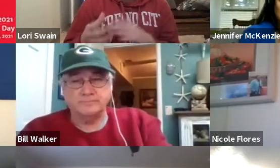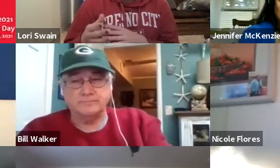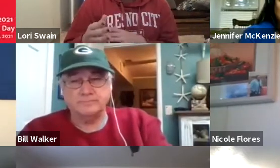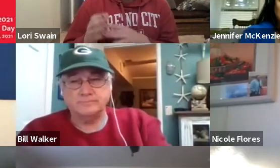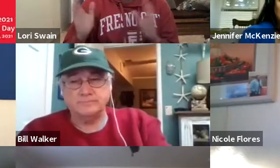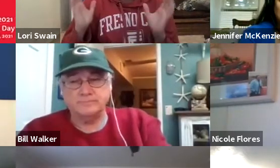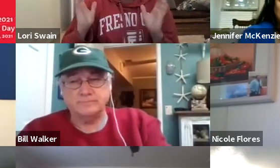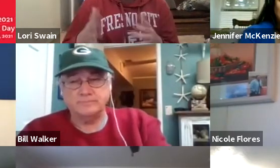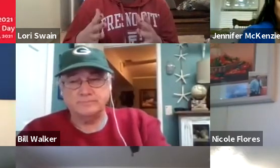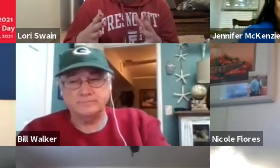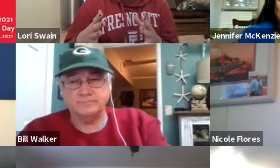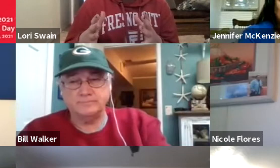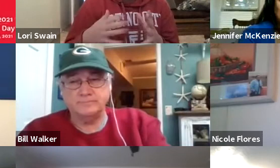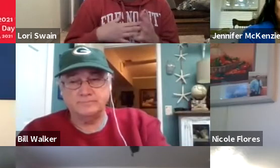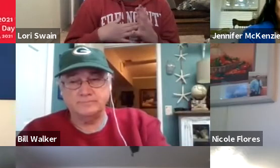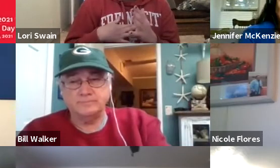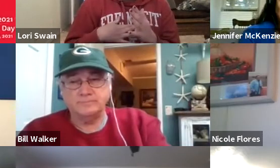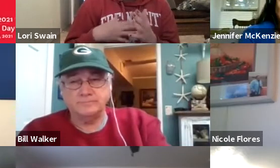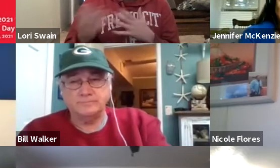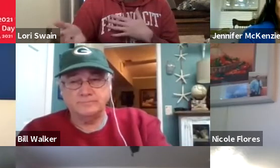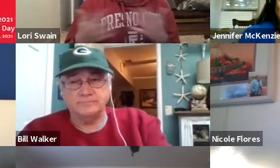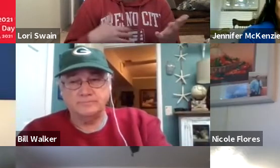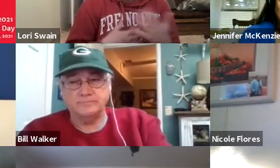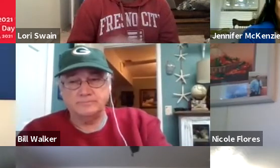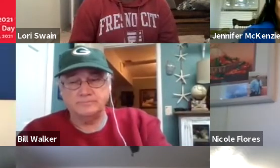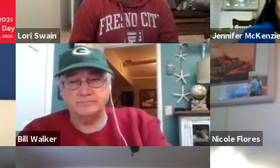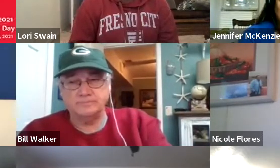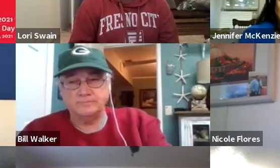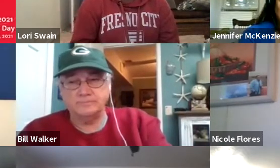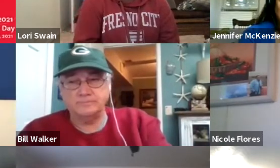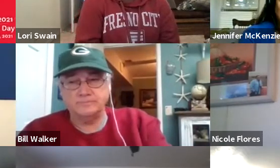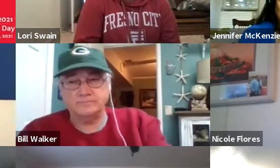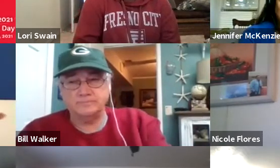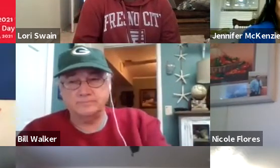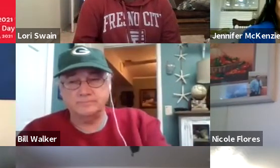certificate to show that you've completed it. And so having that information, again, to share with the students is beneficial.